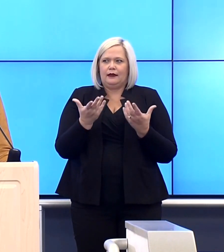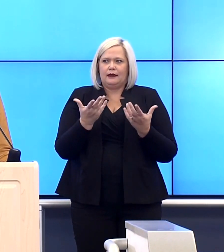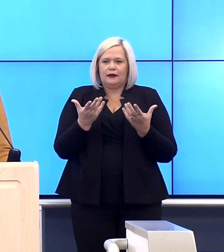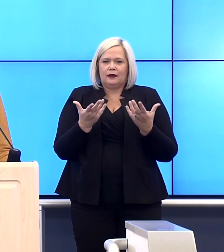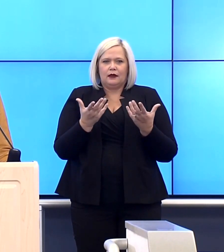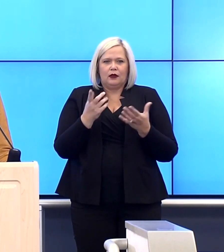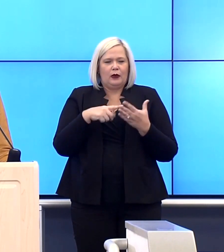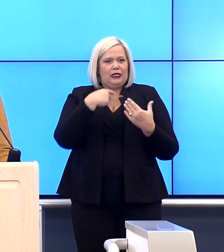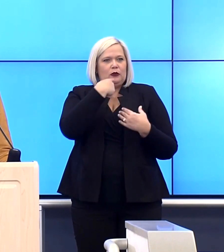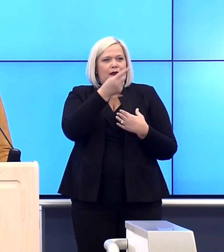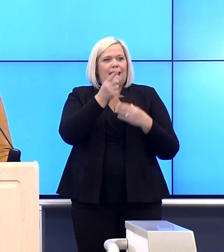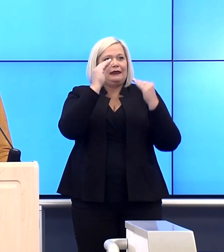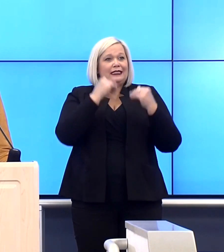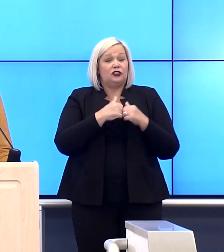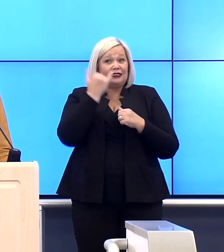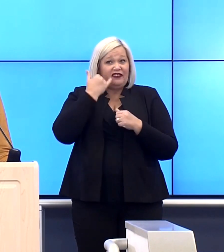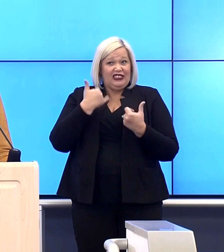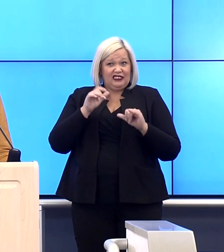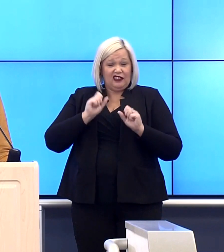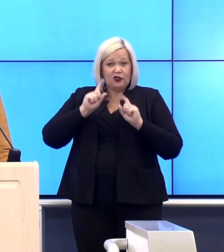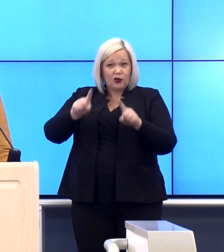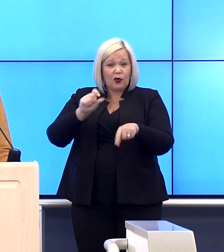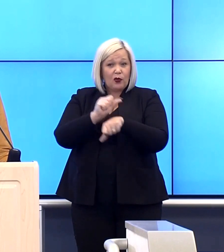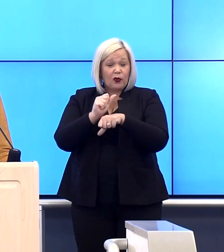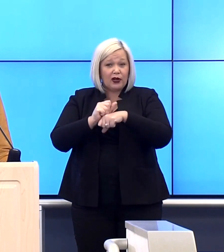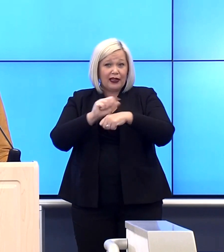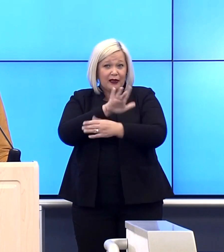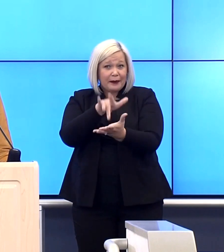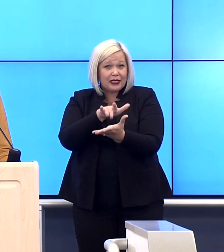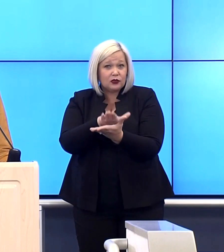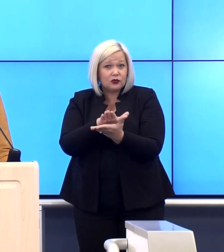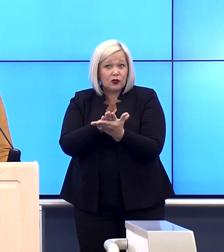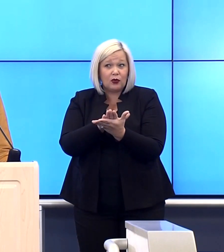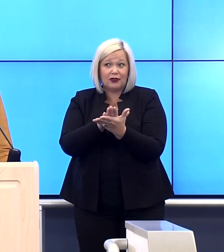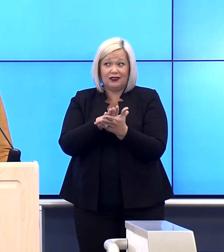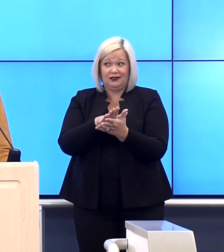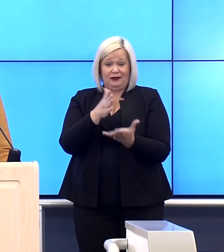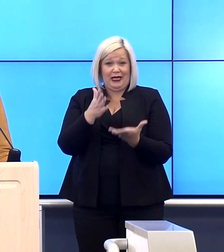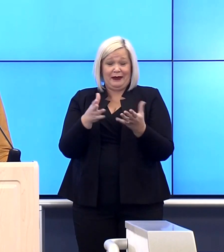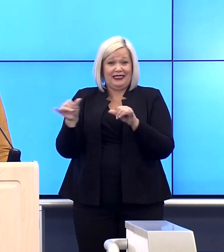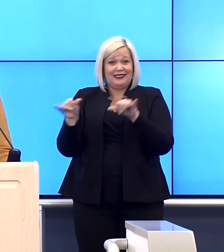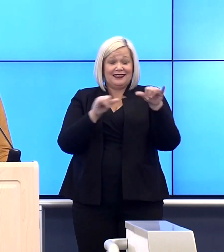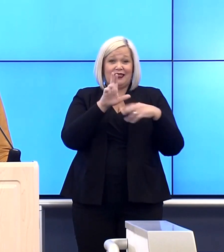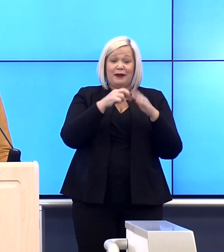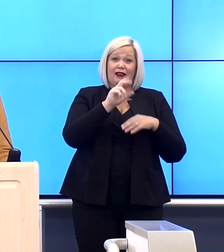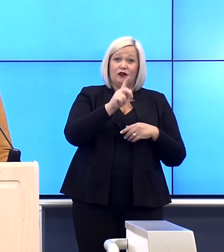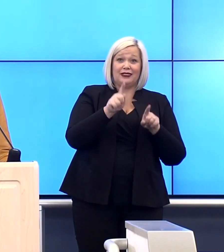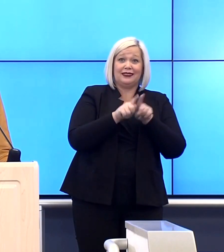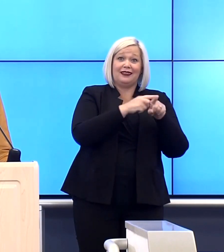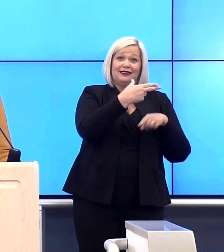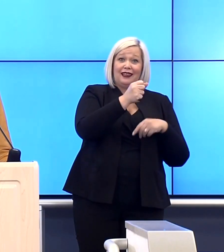SCHOOLS AND NOT MIDDLE SCHOOLS? AND WHAT DO YOU SAY TO THE TEACH AND WHAT DO YOU SAY TO THE TEACH TEACHERS WHOSE REPORT TO MIDDLE